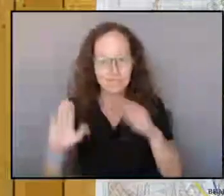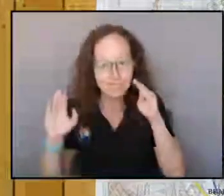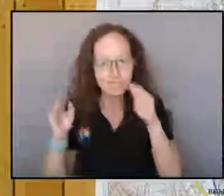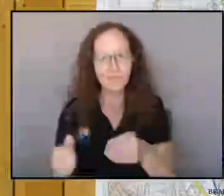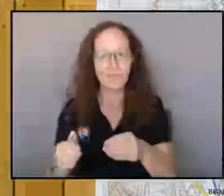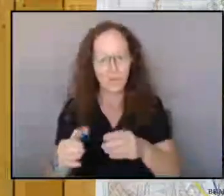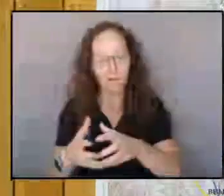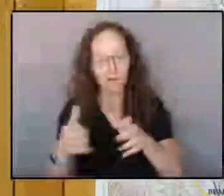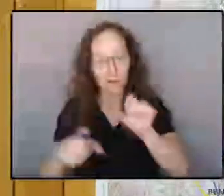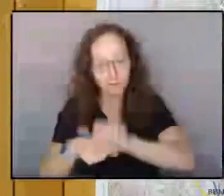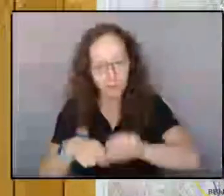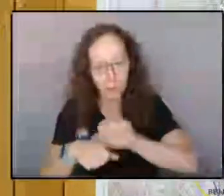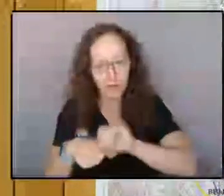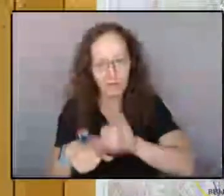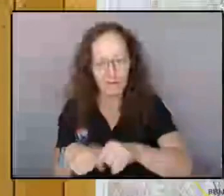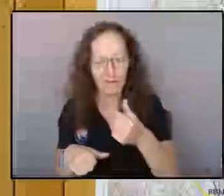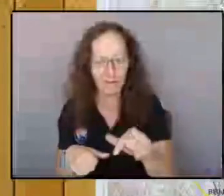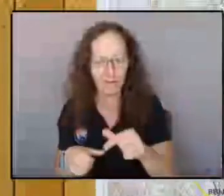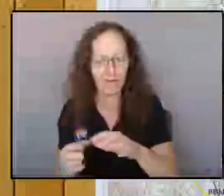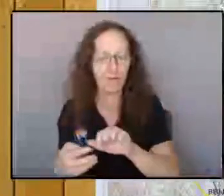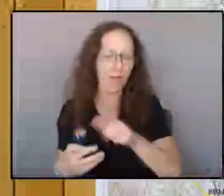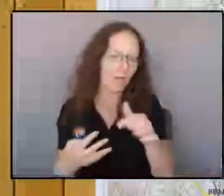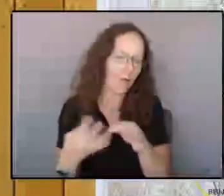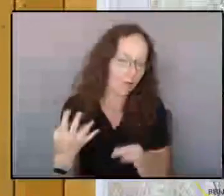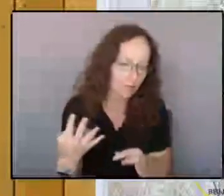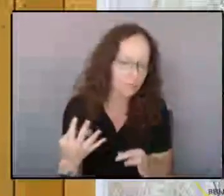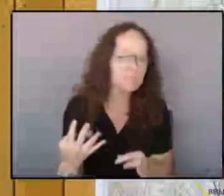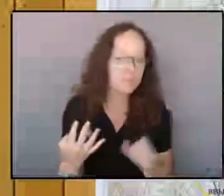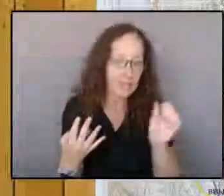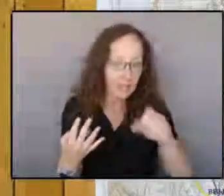THAT WE KNOW THESE FIRE'S EDGES ARE SECURE. THESE